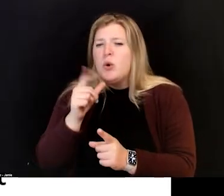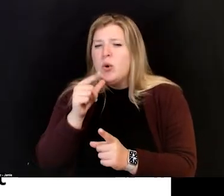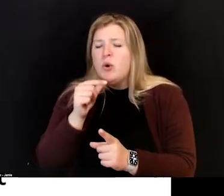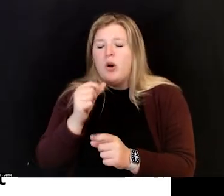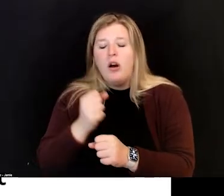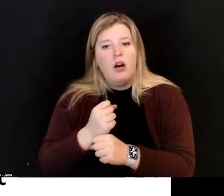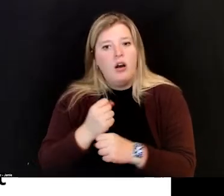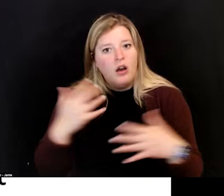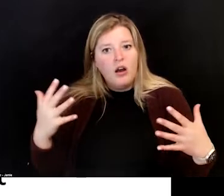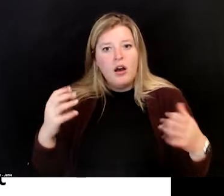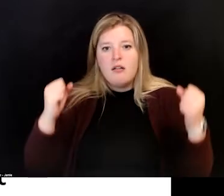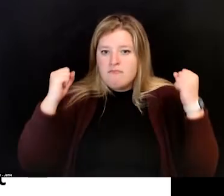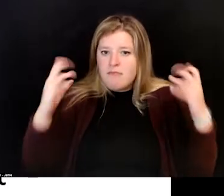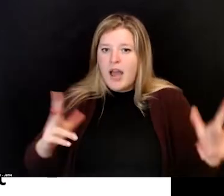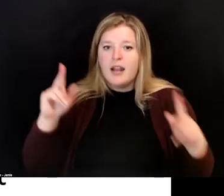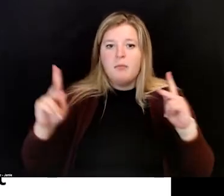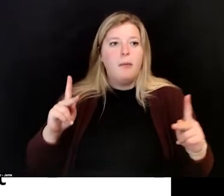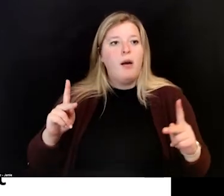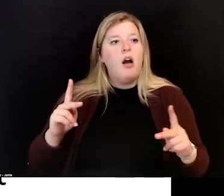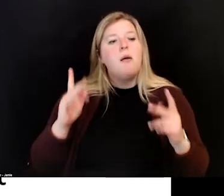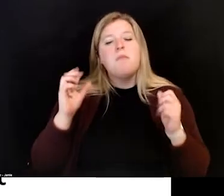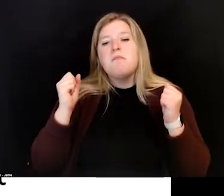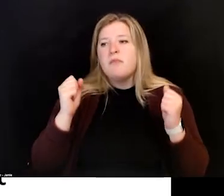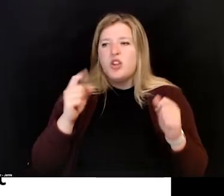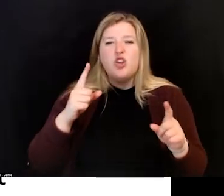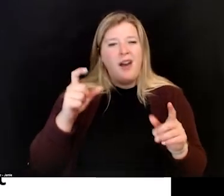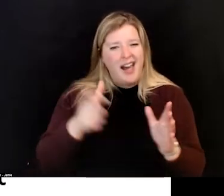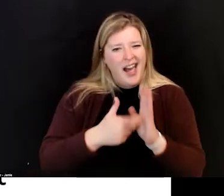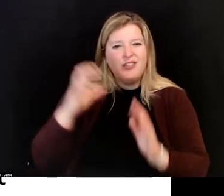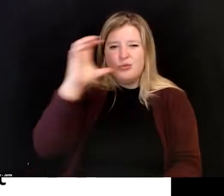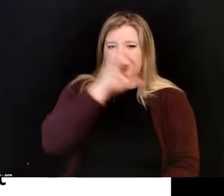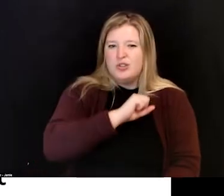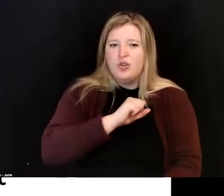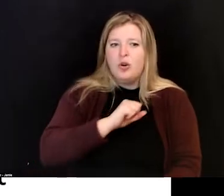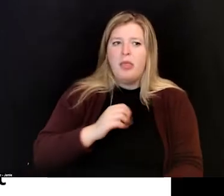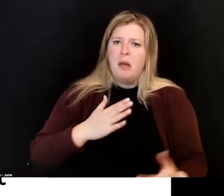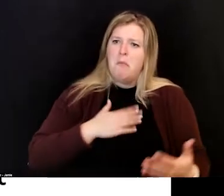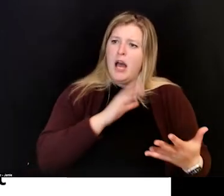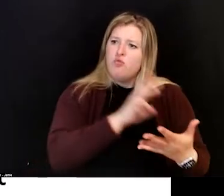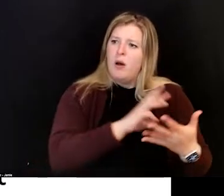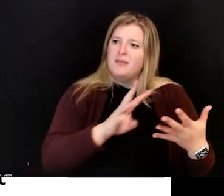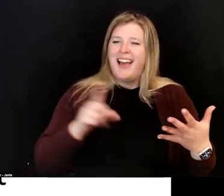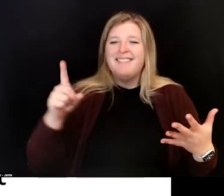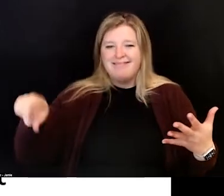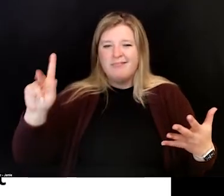with your content in a mobile environment at least sometimes. And so those 2.1 standards have just become